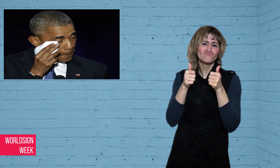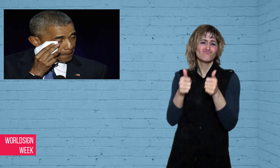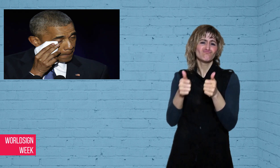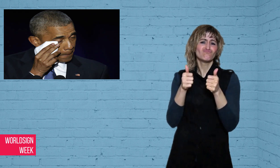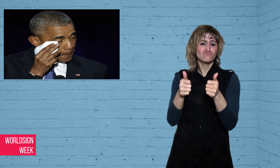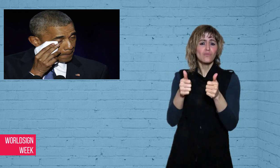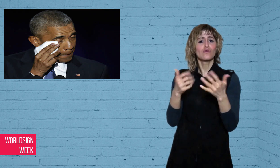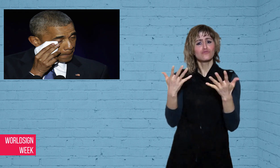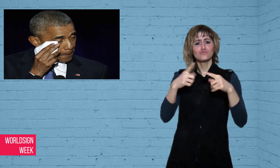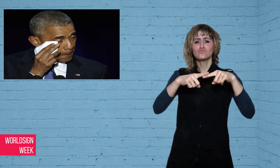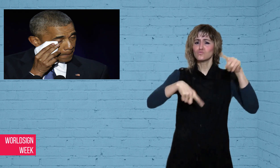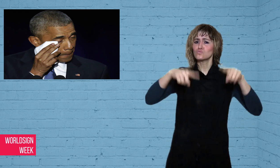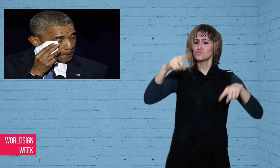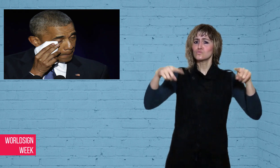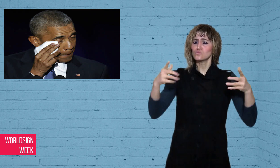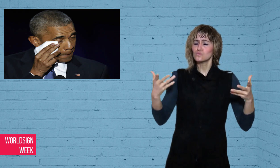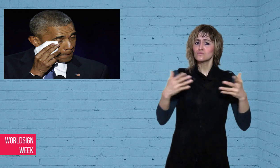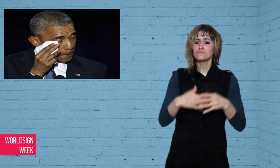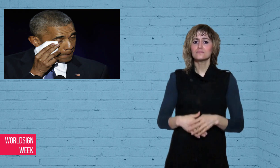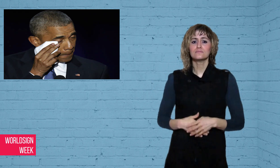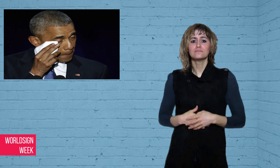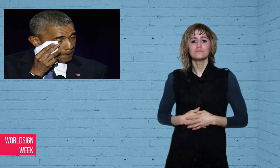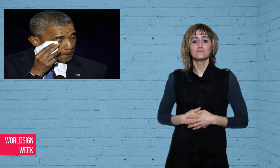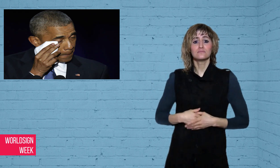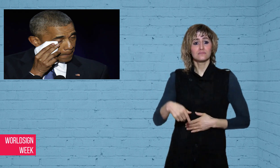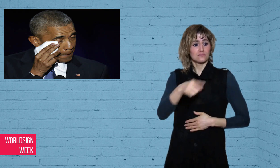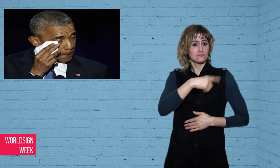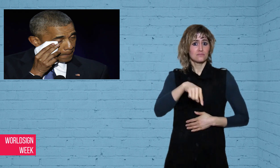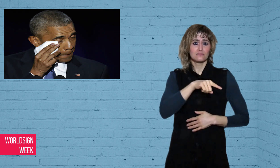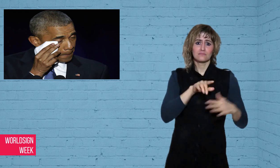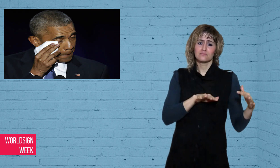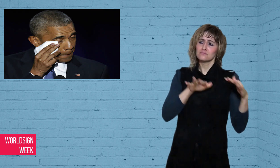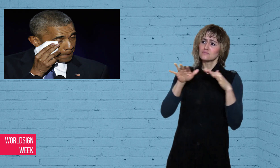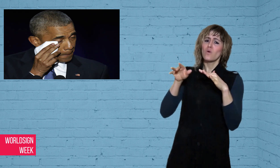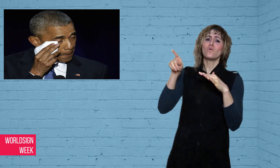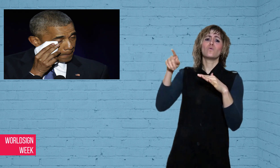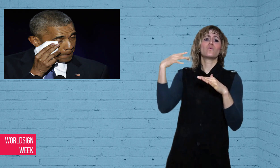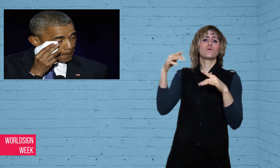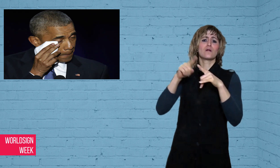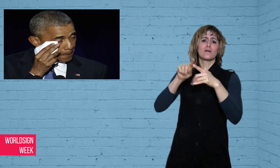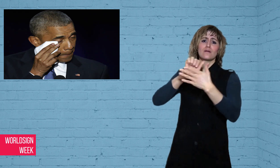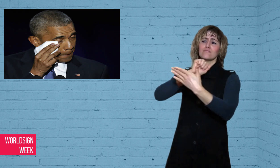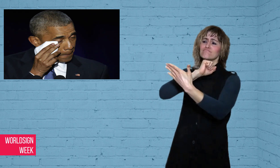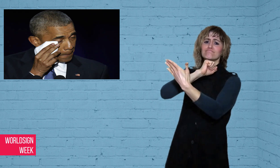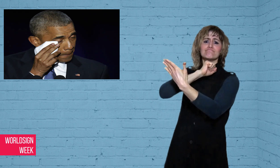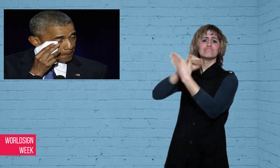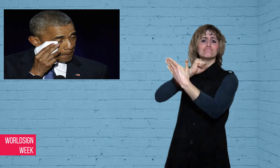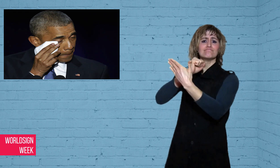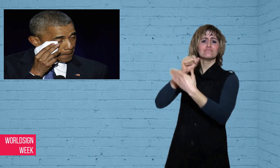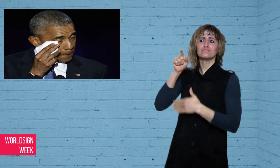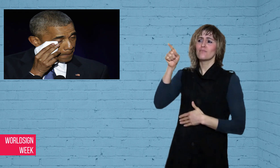His symbol as the first black President is